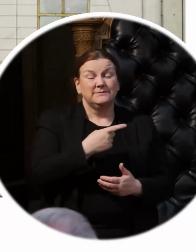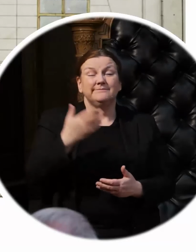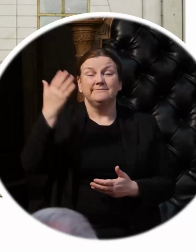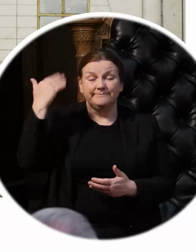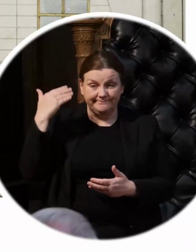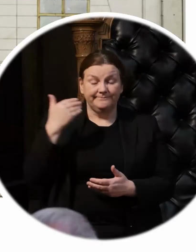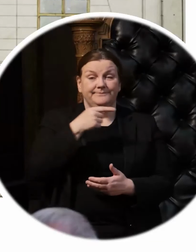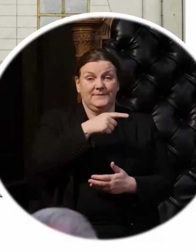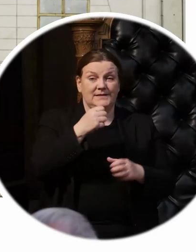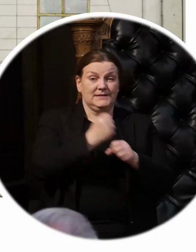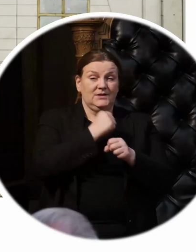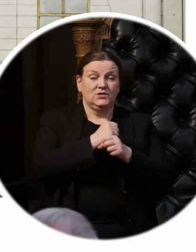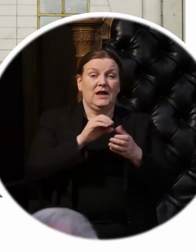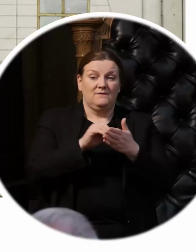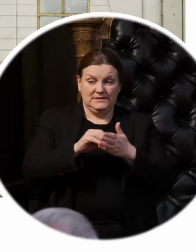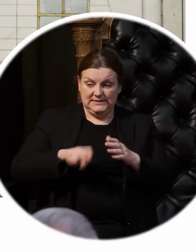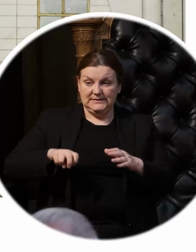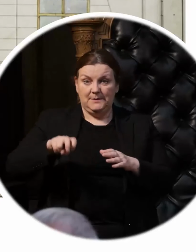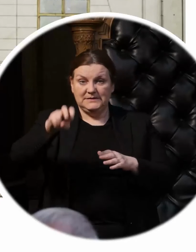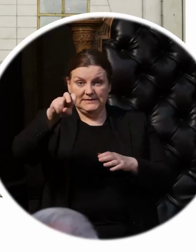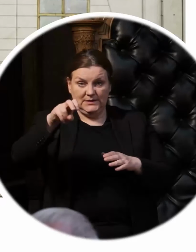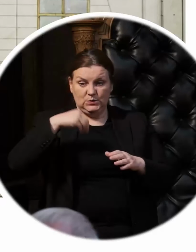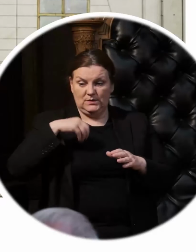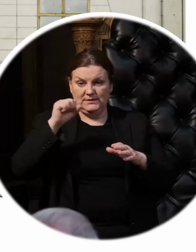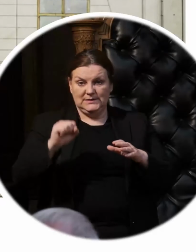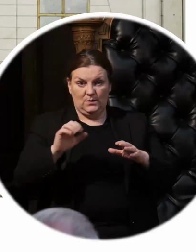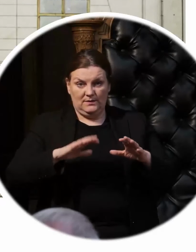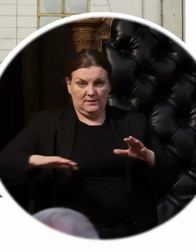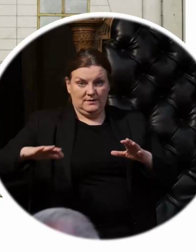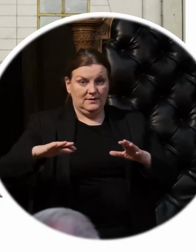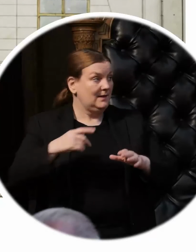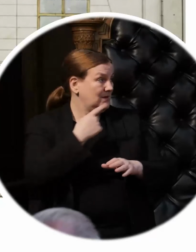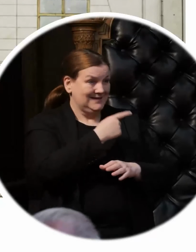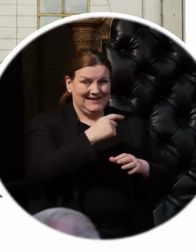steps to the southern entrance that was William Deane Butler's design.